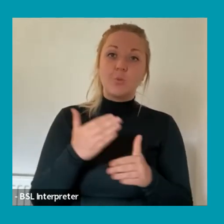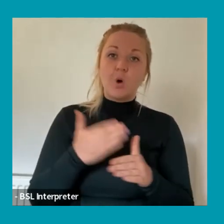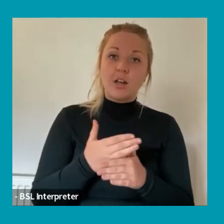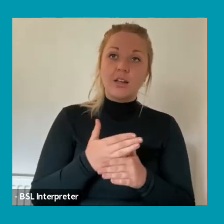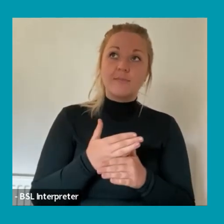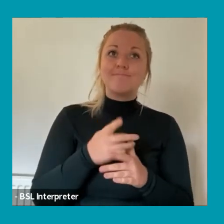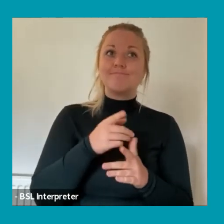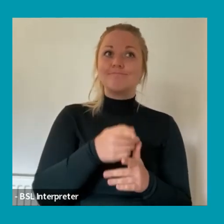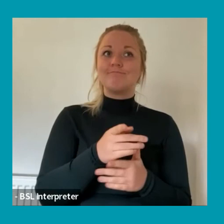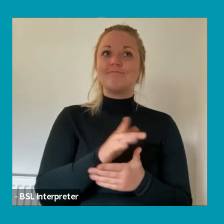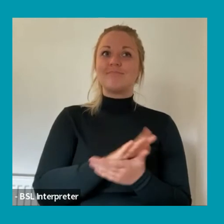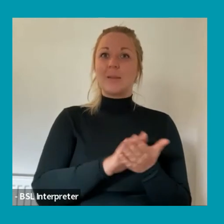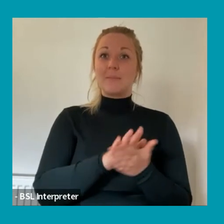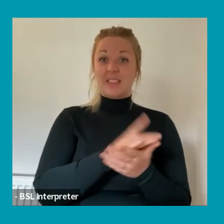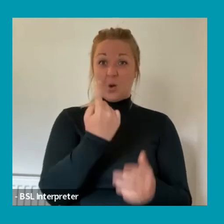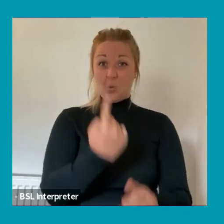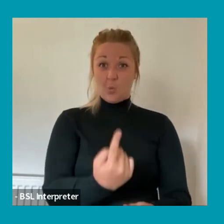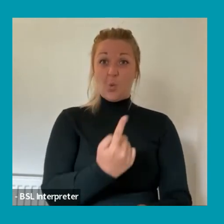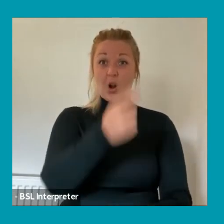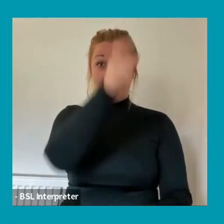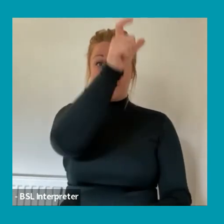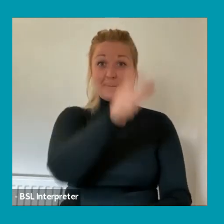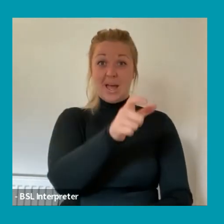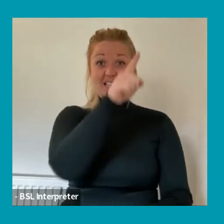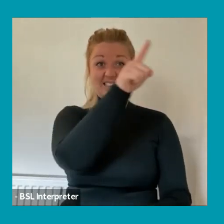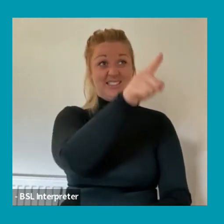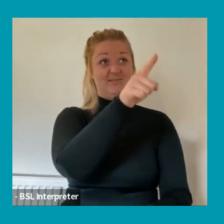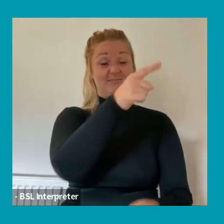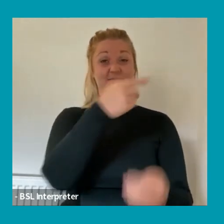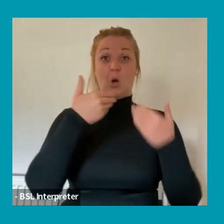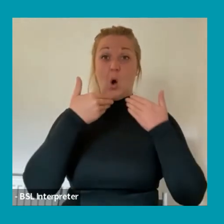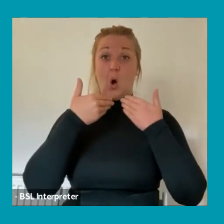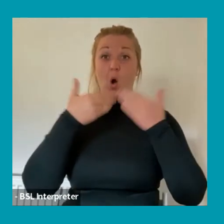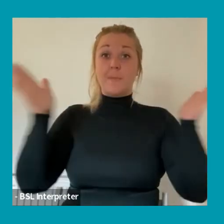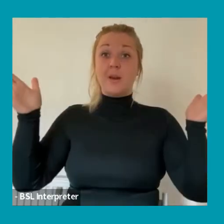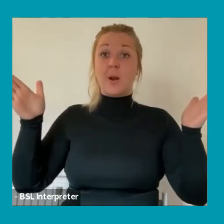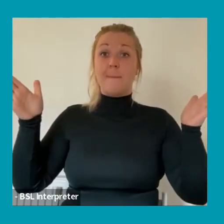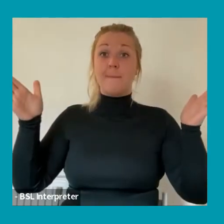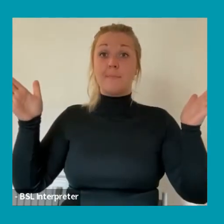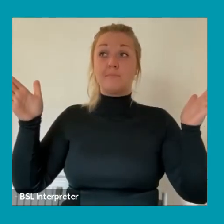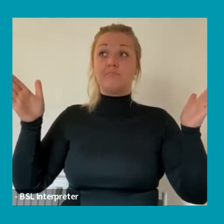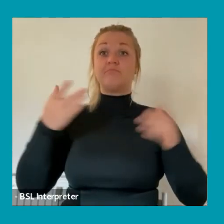That one action of one person in a senior position talking about a hidden